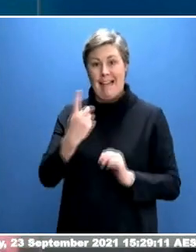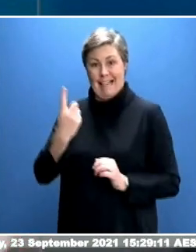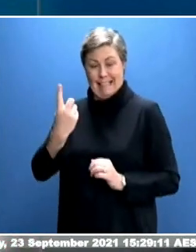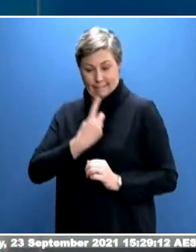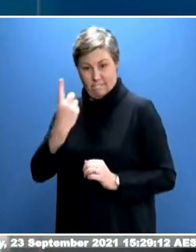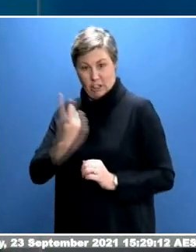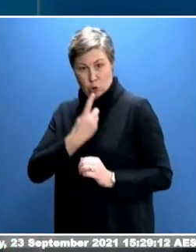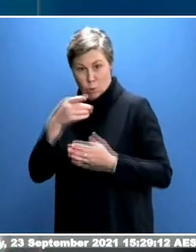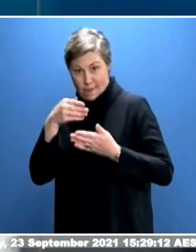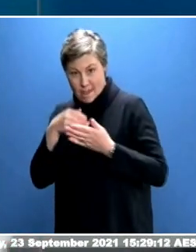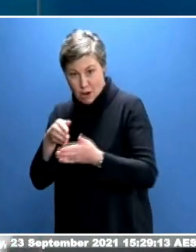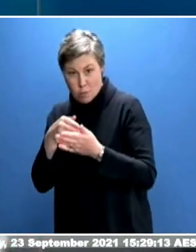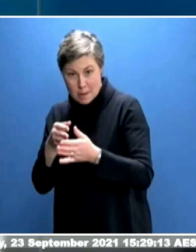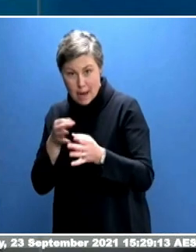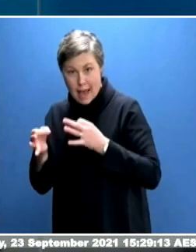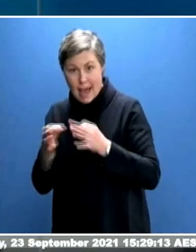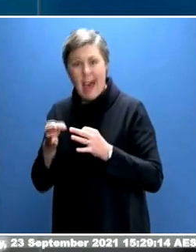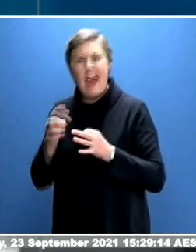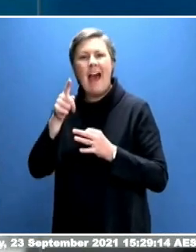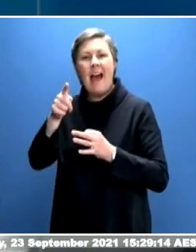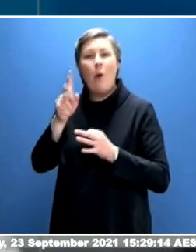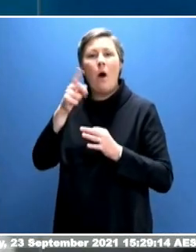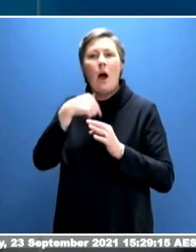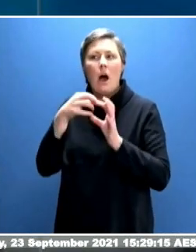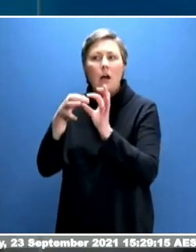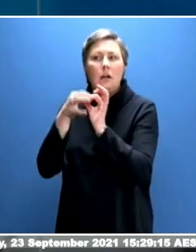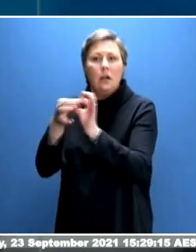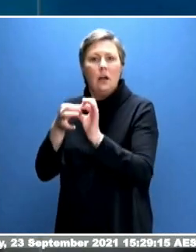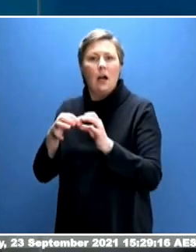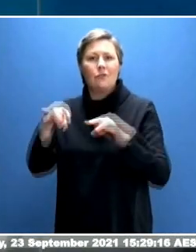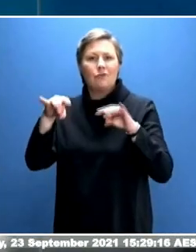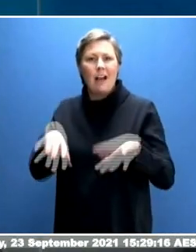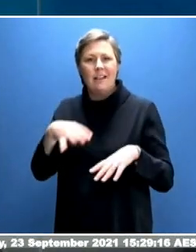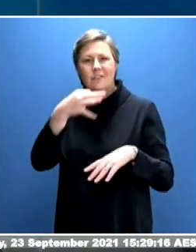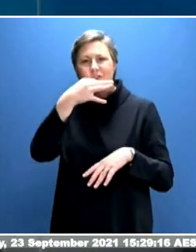work that we're doing with Australian Childhood Foundation, which is the